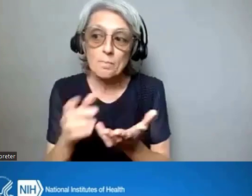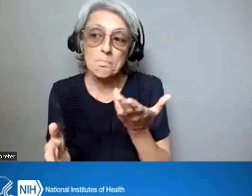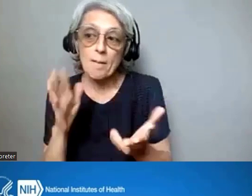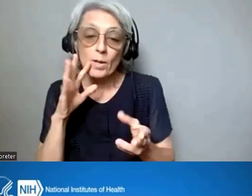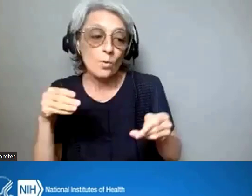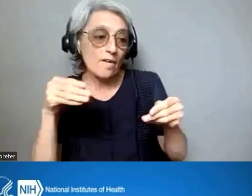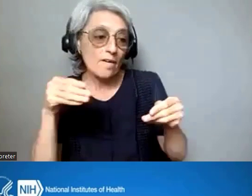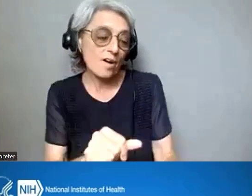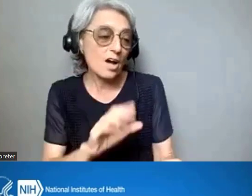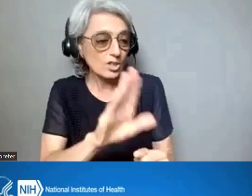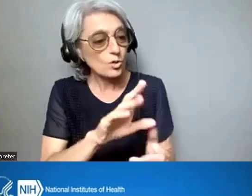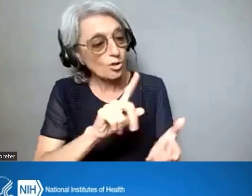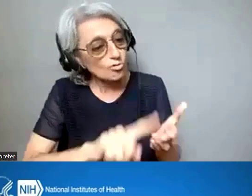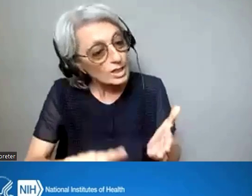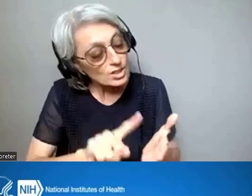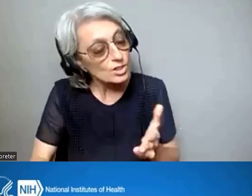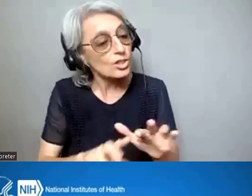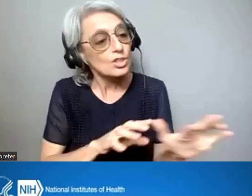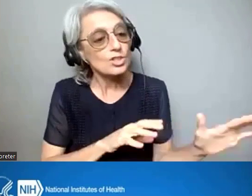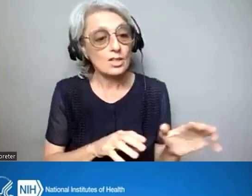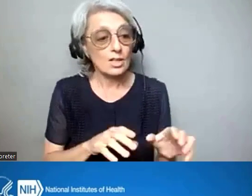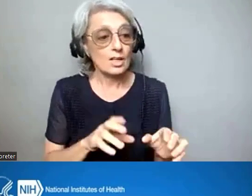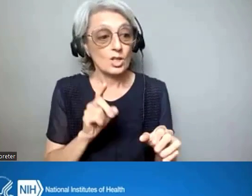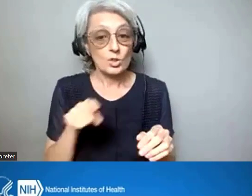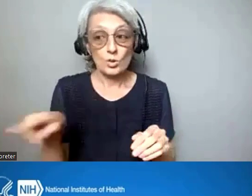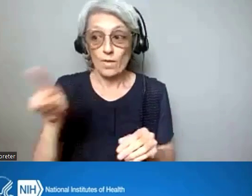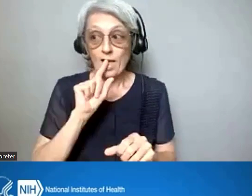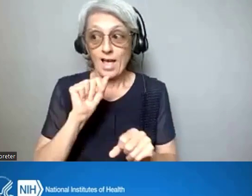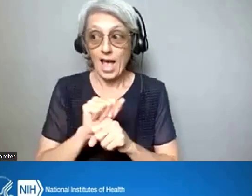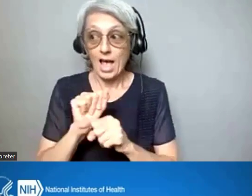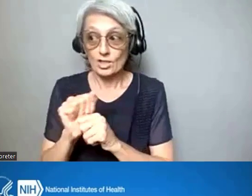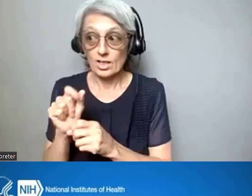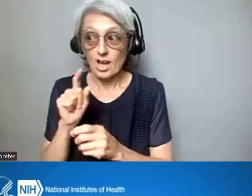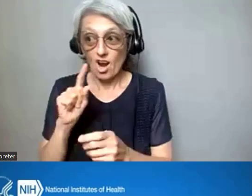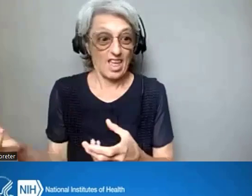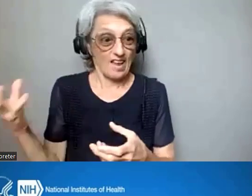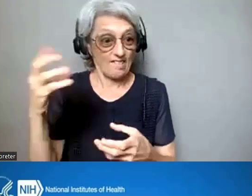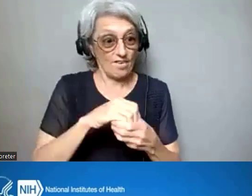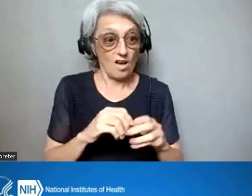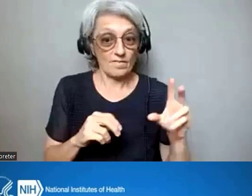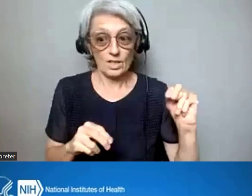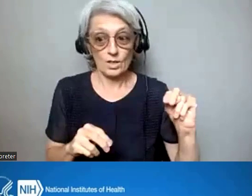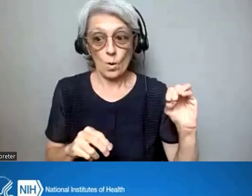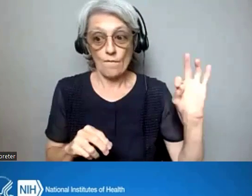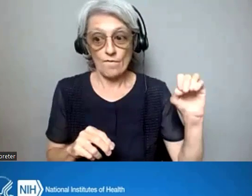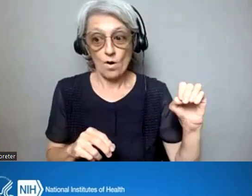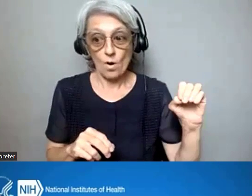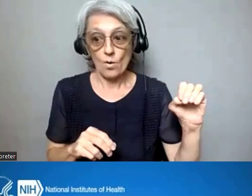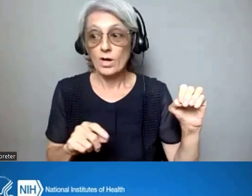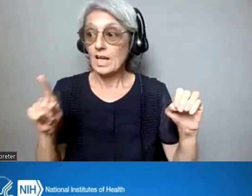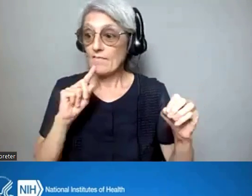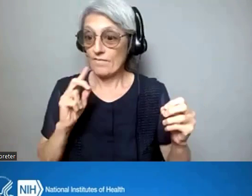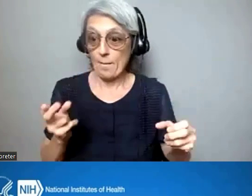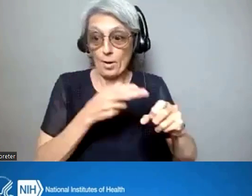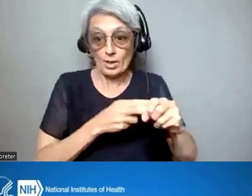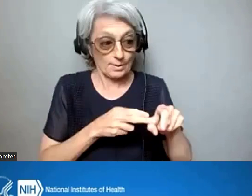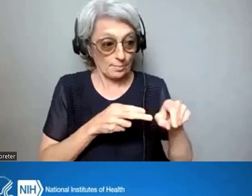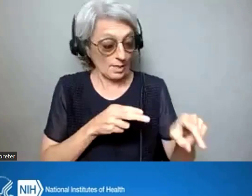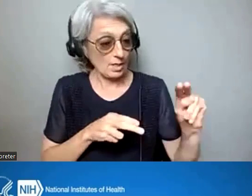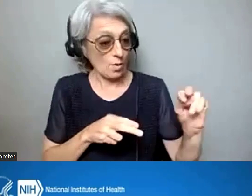that you do, actually participate in the NOFO. If they do participate in the NOFO, you can scroll down to the bottom of the NOFO,